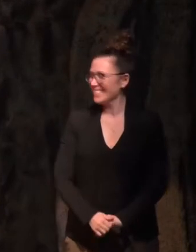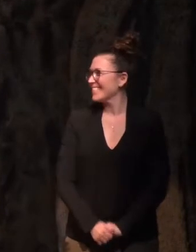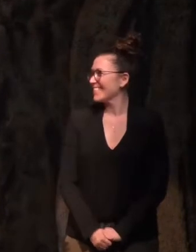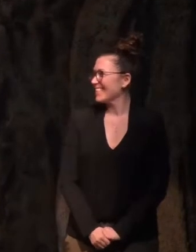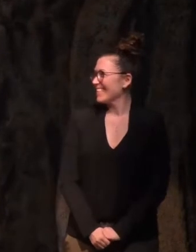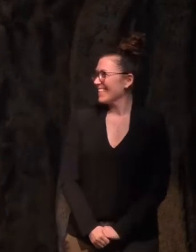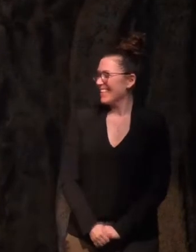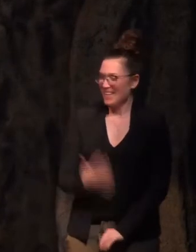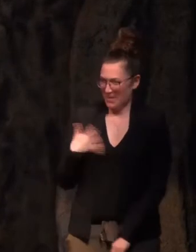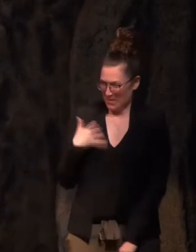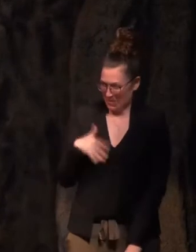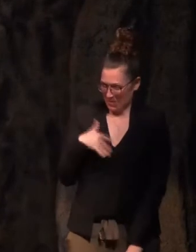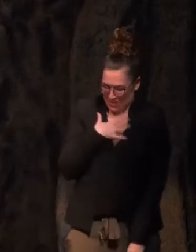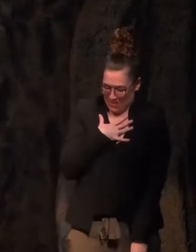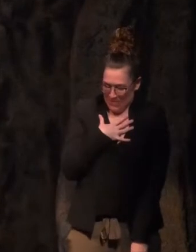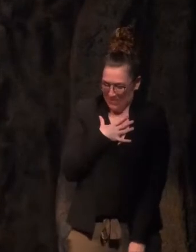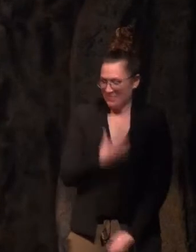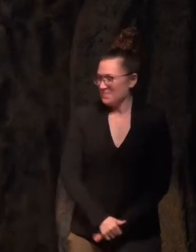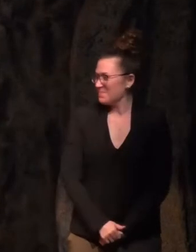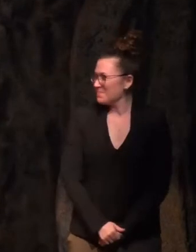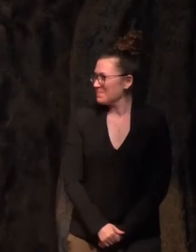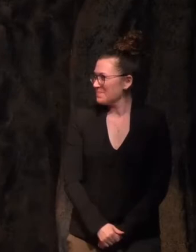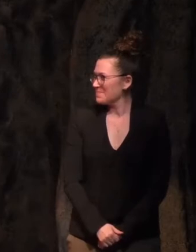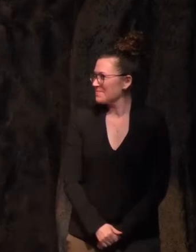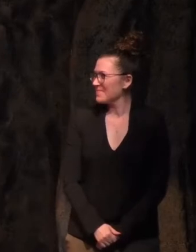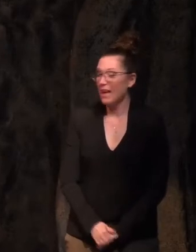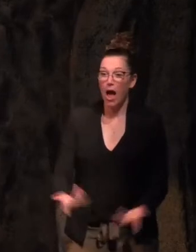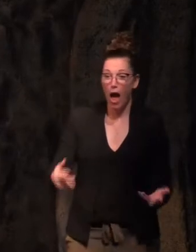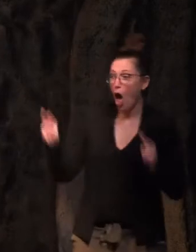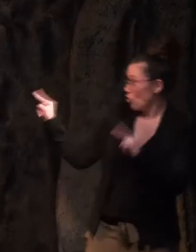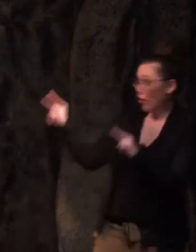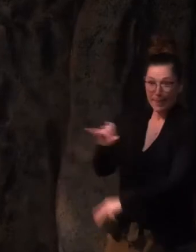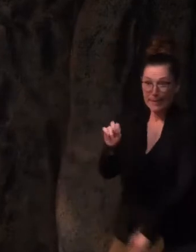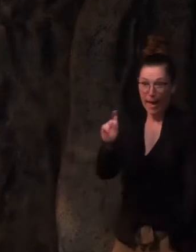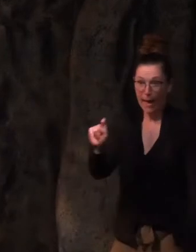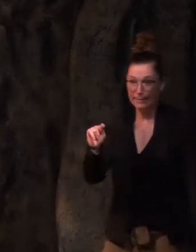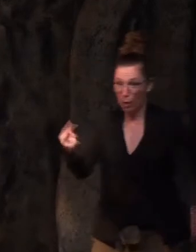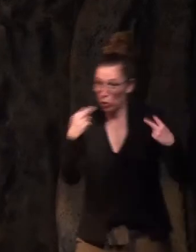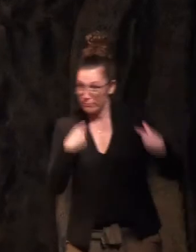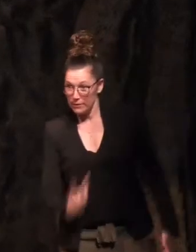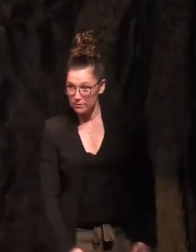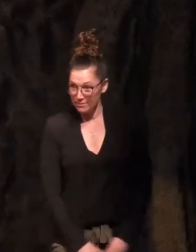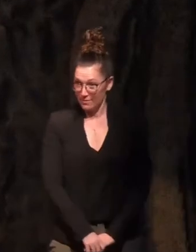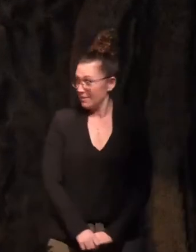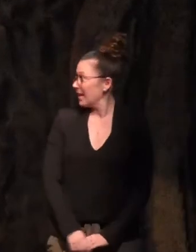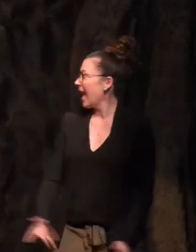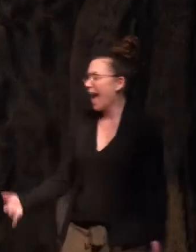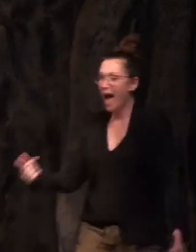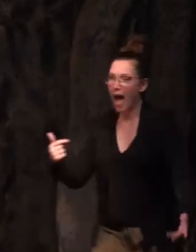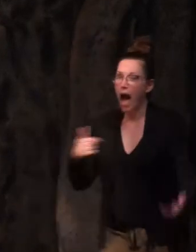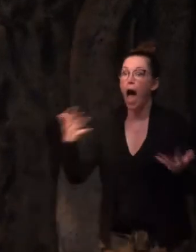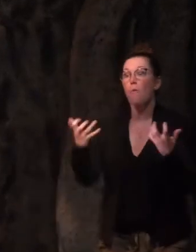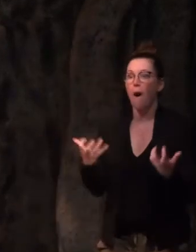Just look at the set everybody. I did wanna be up on the wheel,